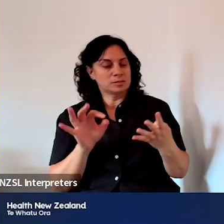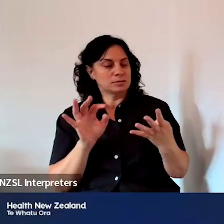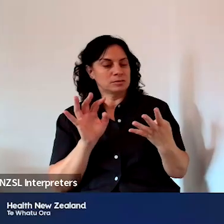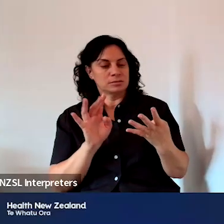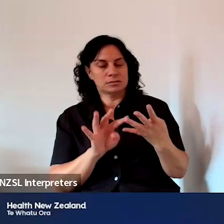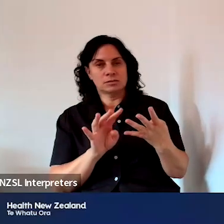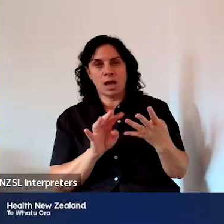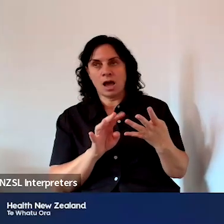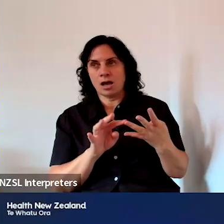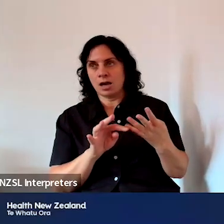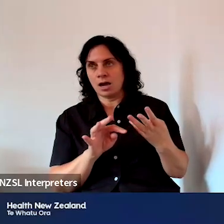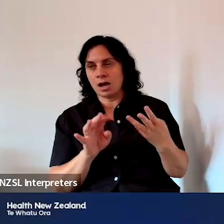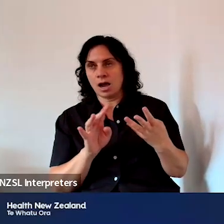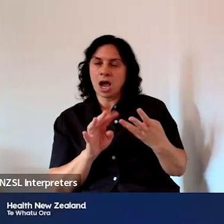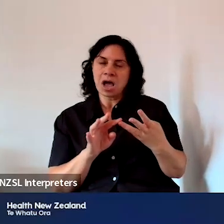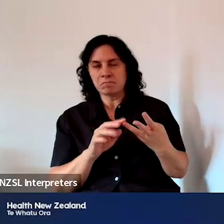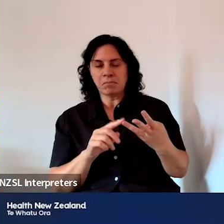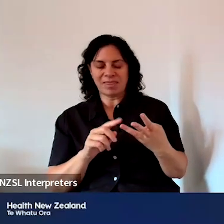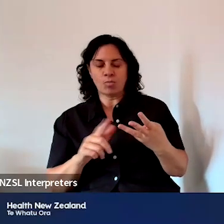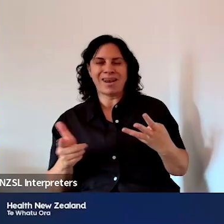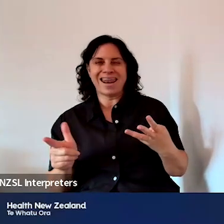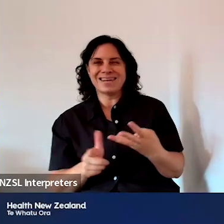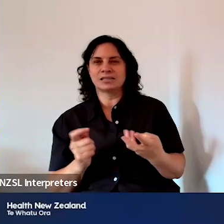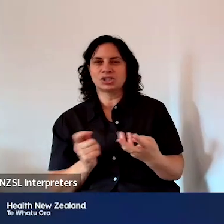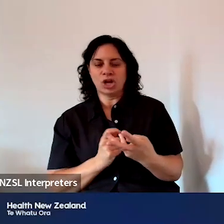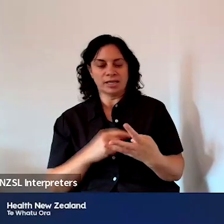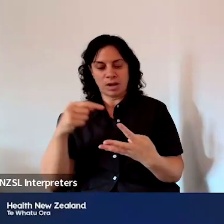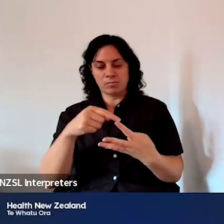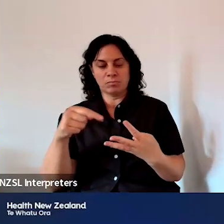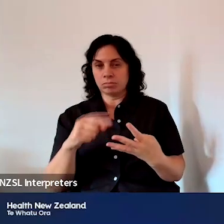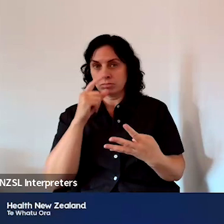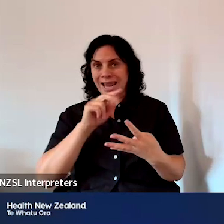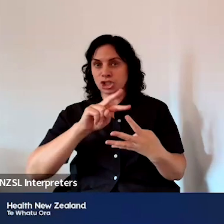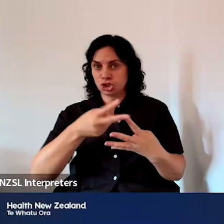potentially less modifiable directly by government, but may be modifiable